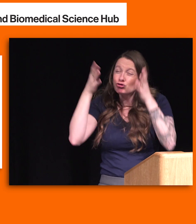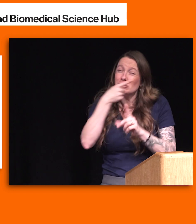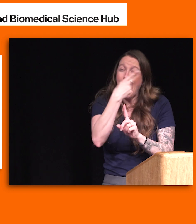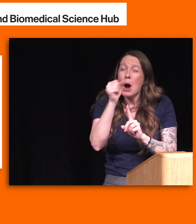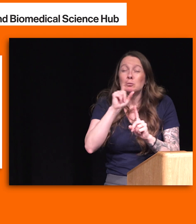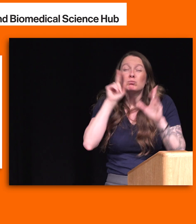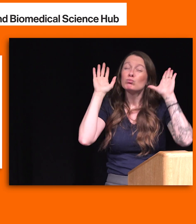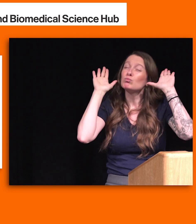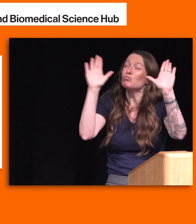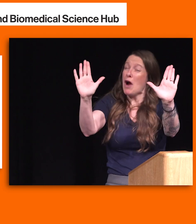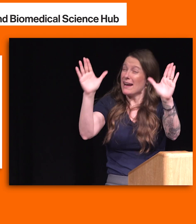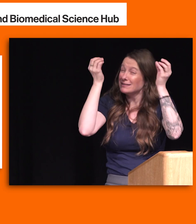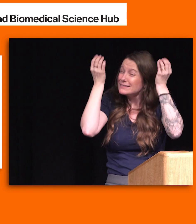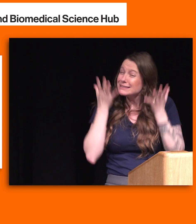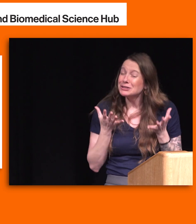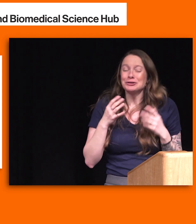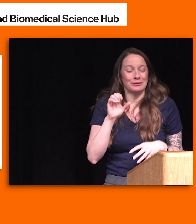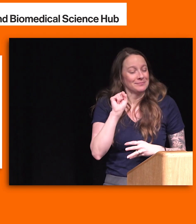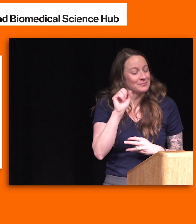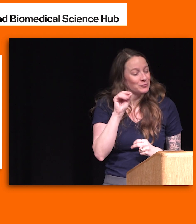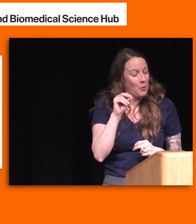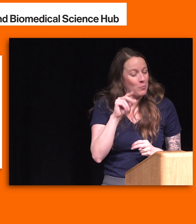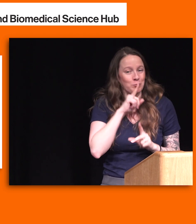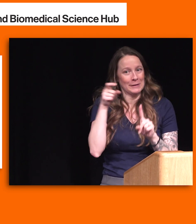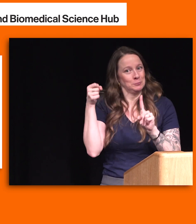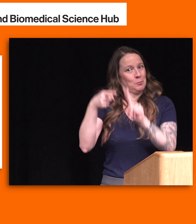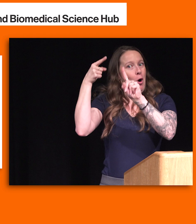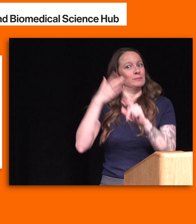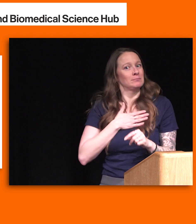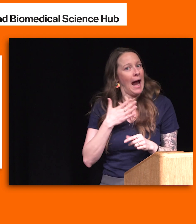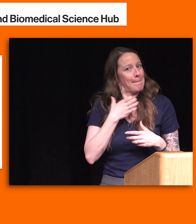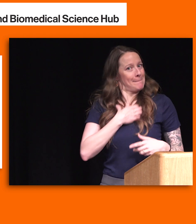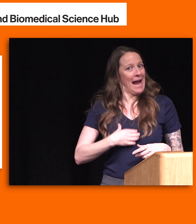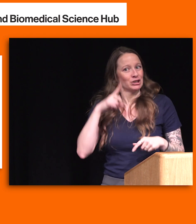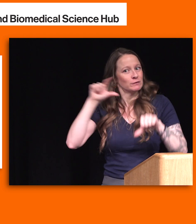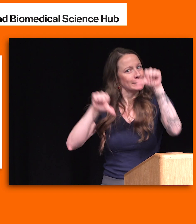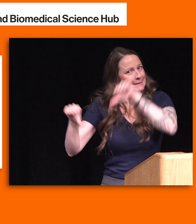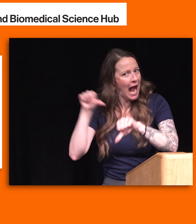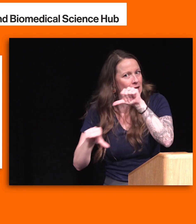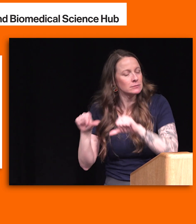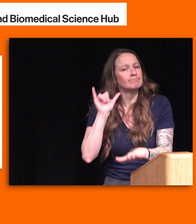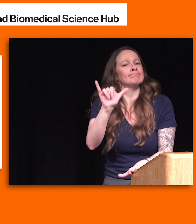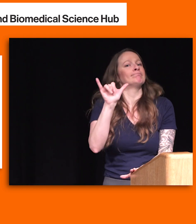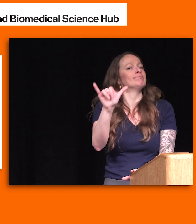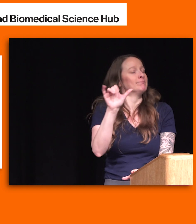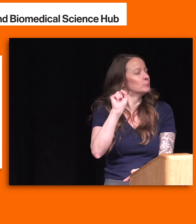and I fell in love with chemistry. My chemistry teacher in high school was fantastic.